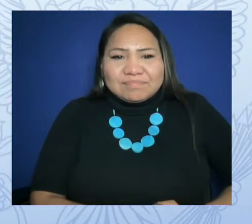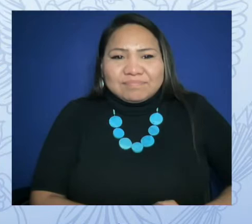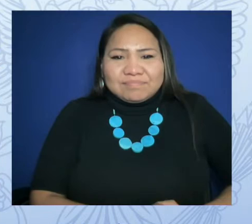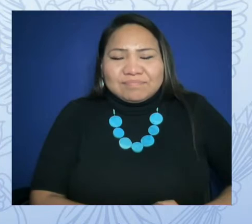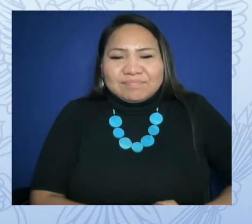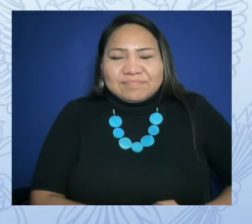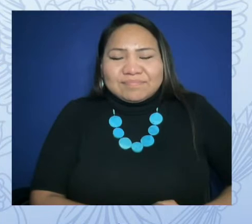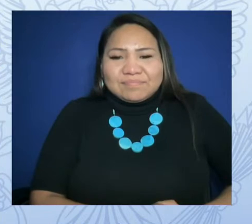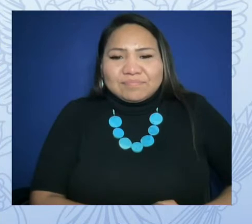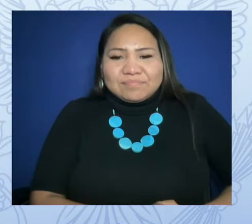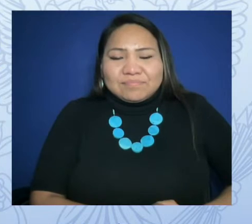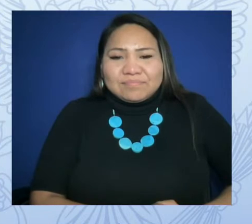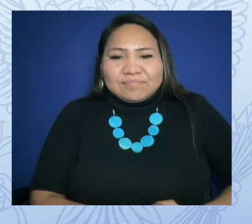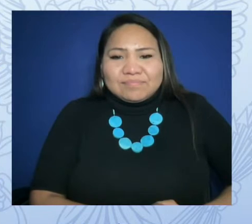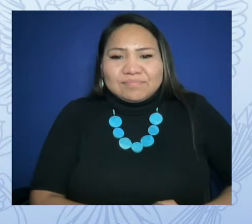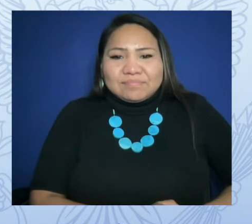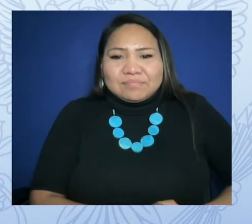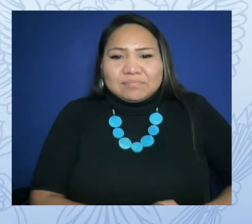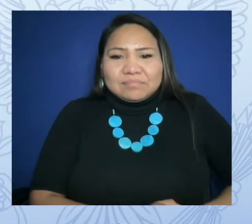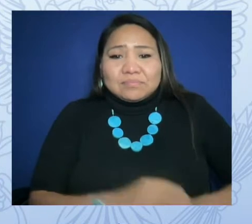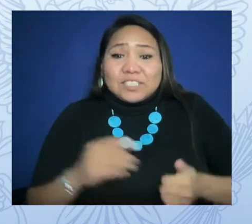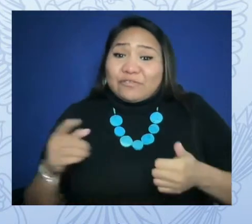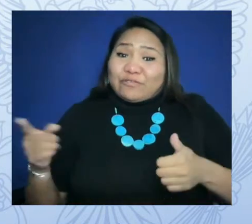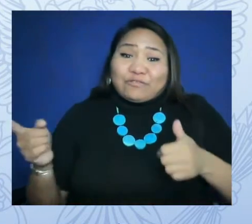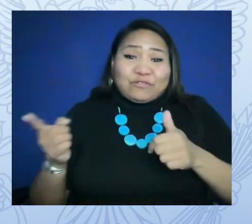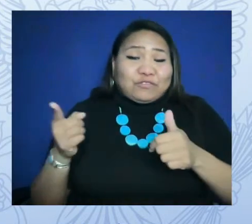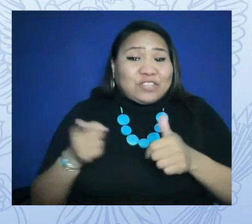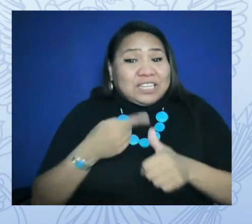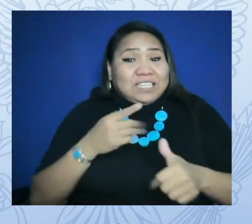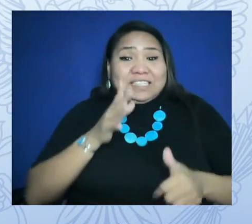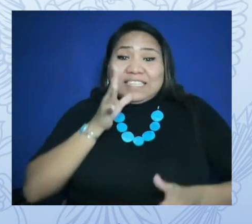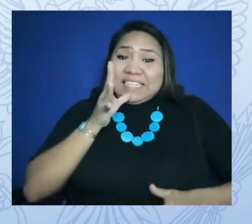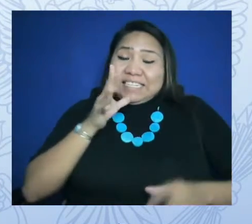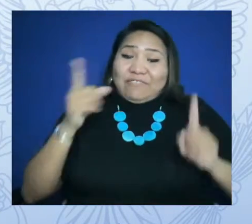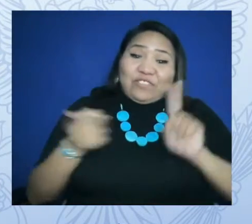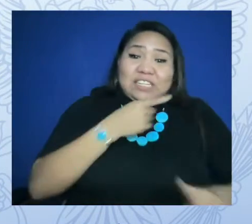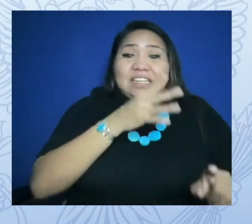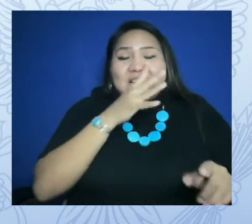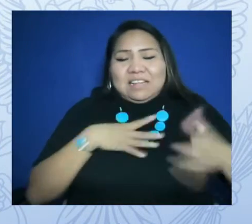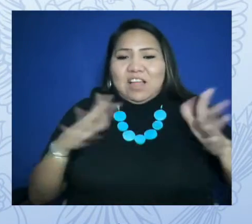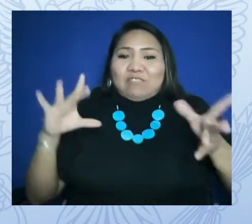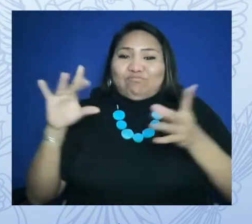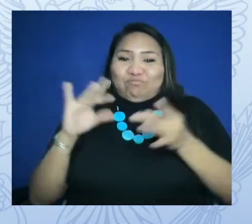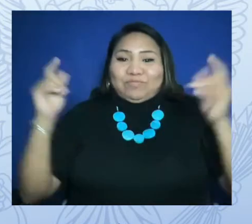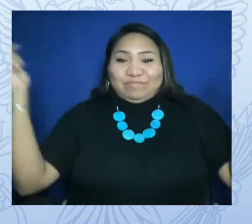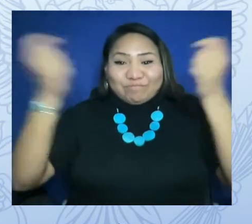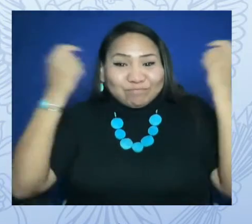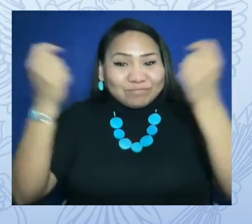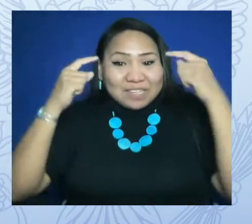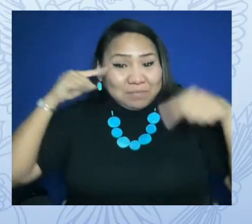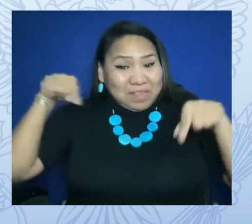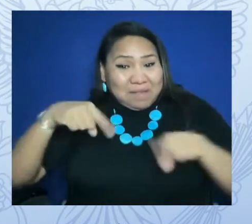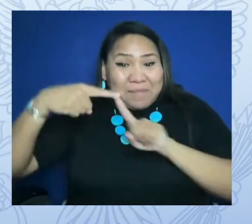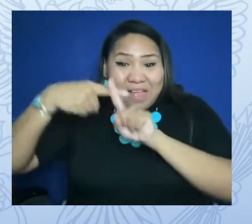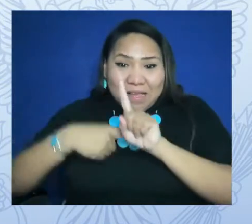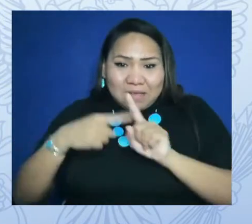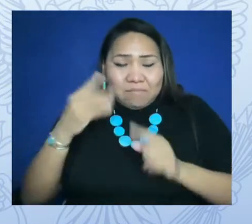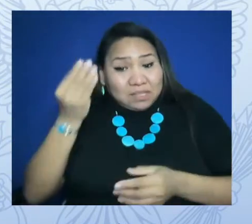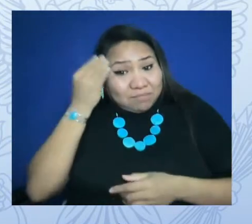As the first lady said, this is the first celebration of this month, but I'll tell you, it will not be the last.